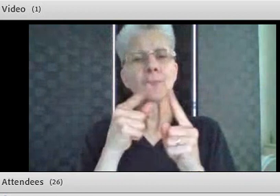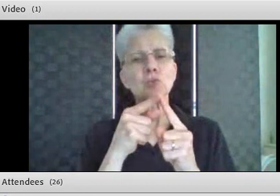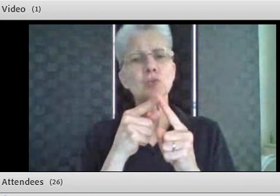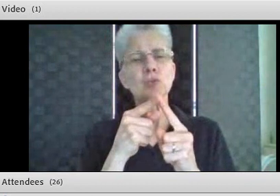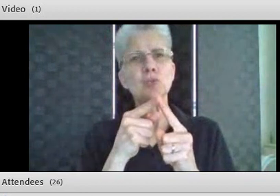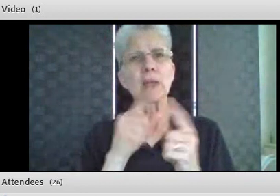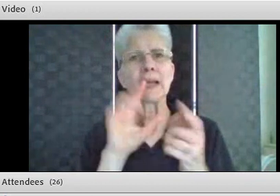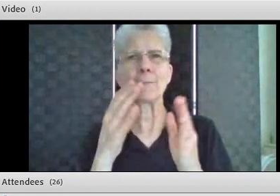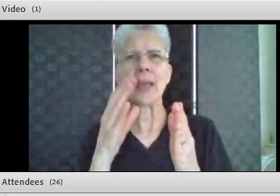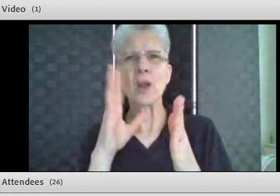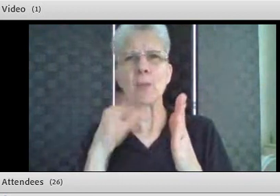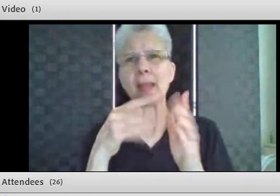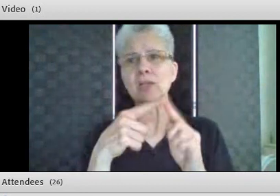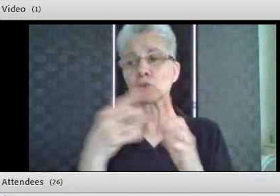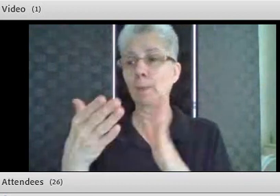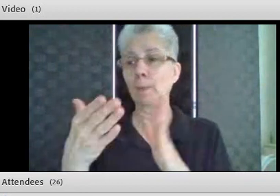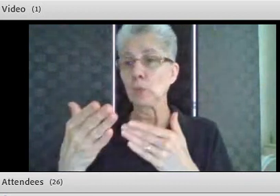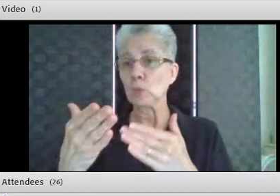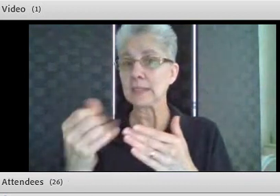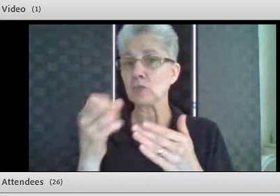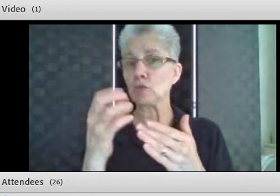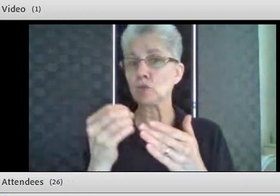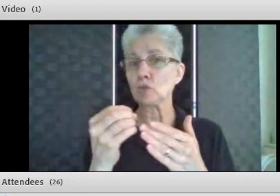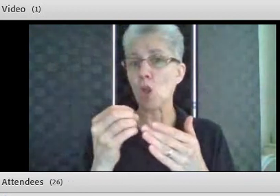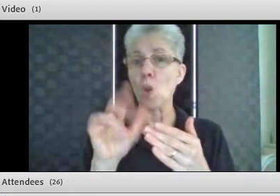Hilary: This is the truth, so Kadinsky was an artist